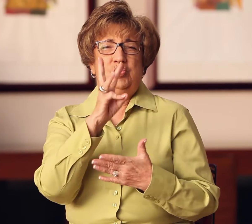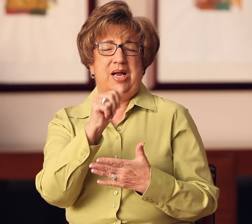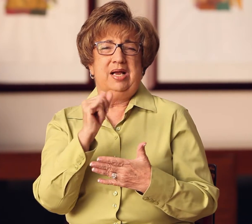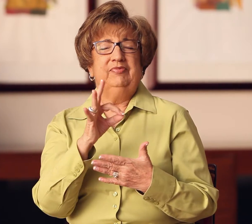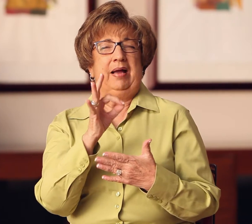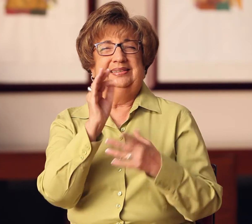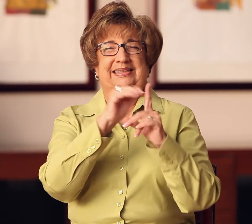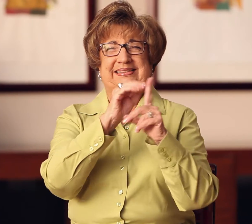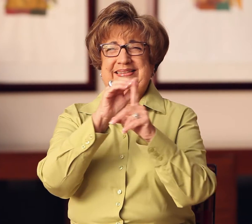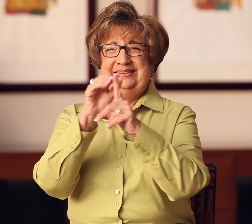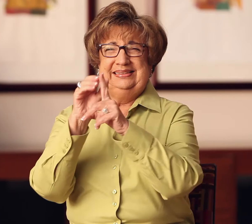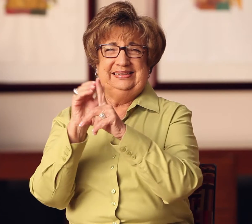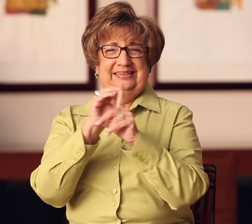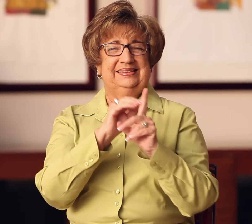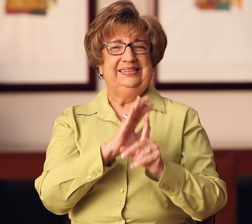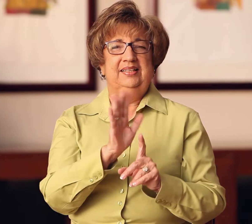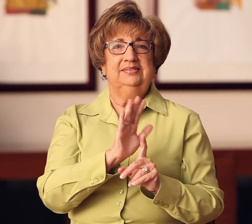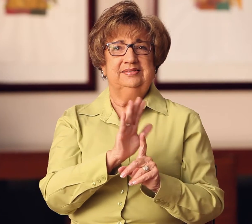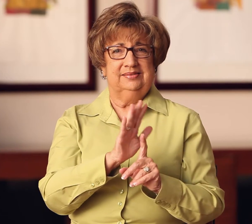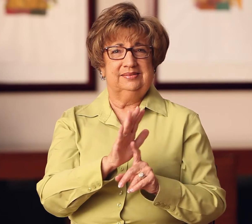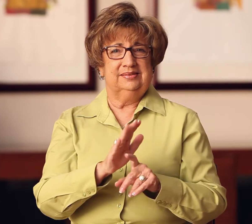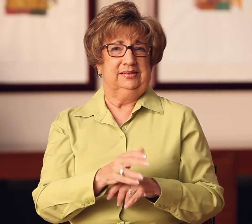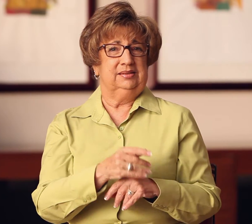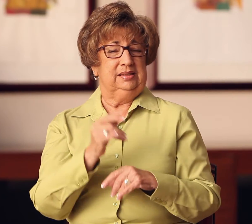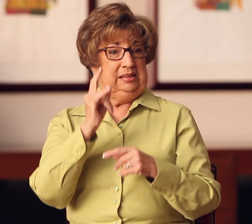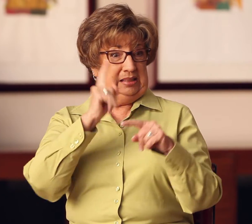and the deaf person may let the interpreter know that these things are not appropriate.